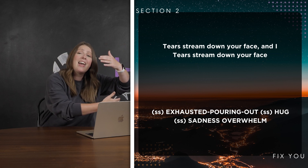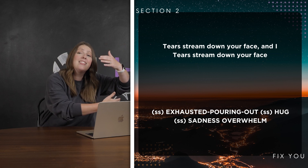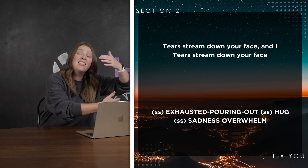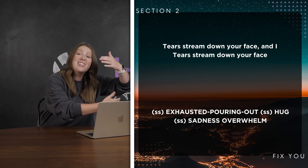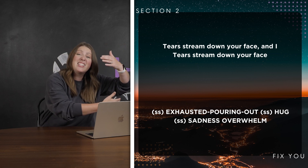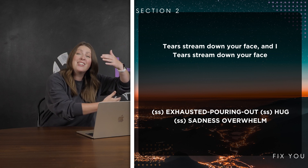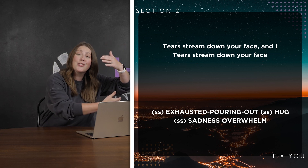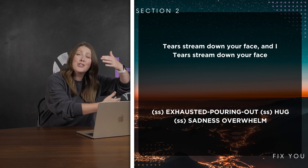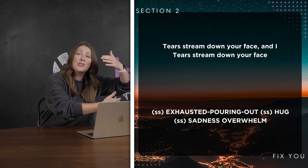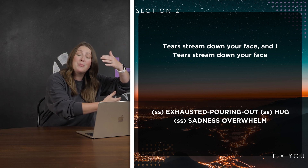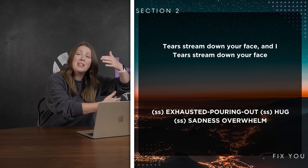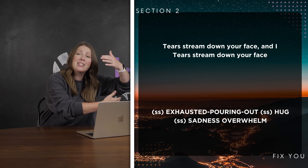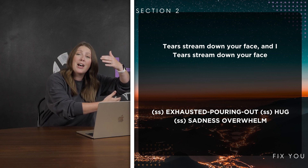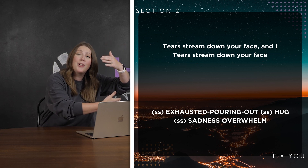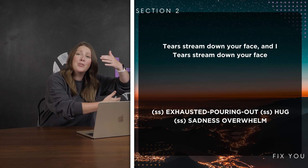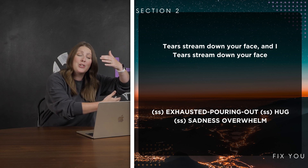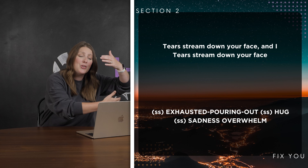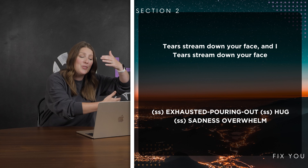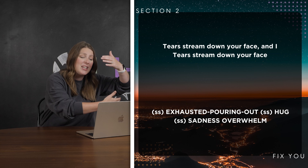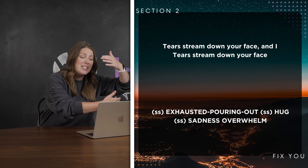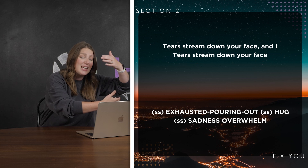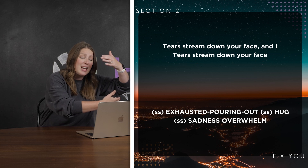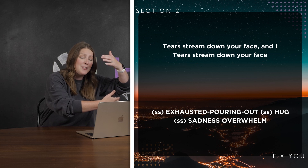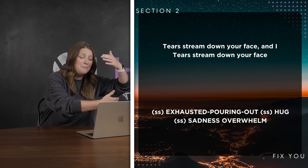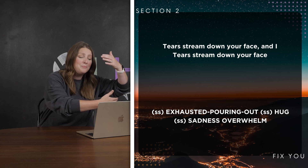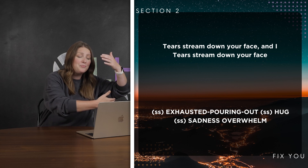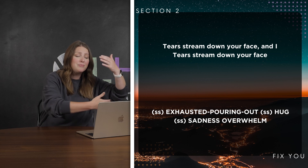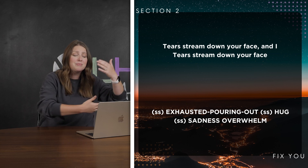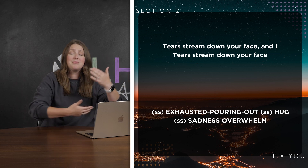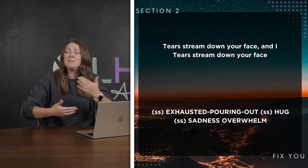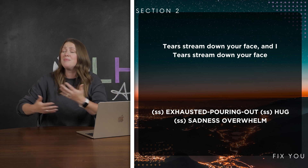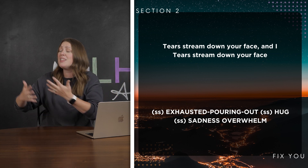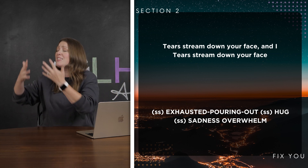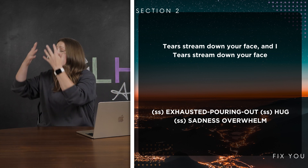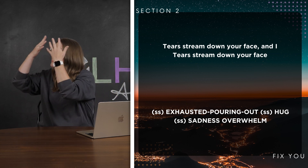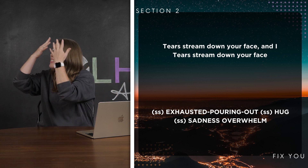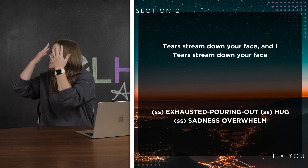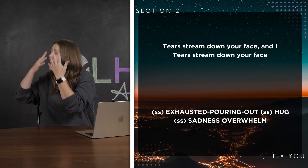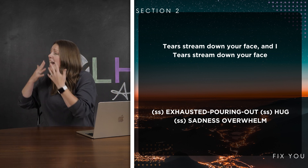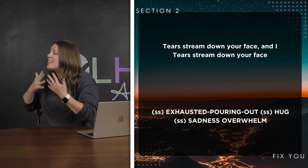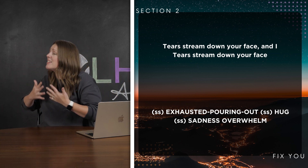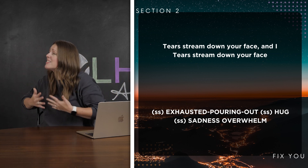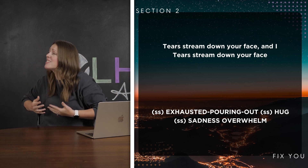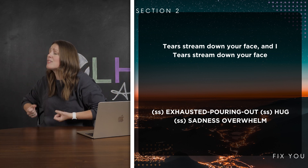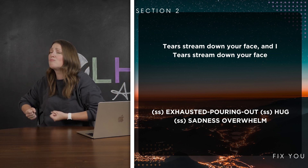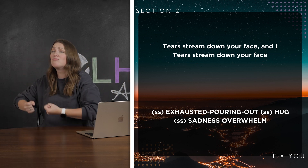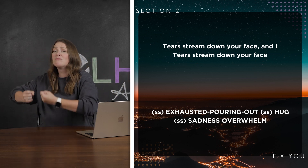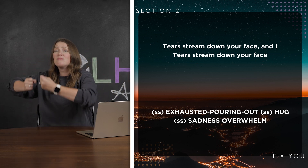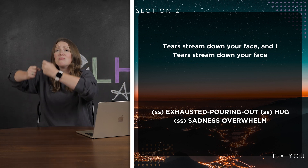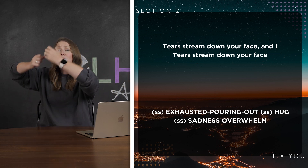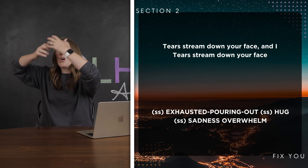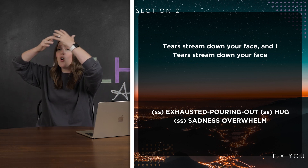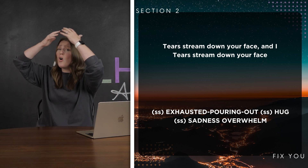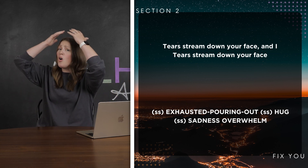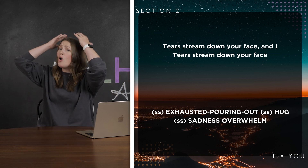And then the tears streaming down your face again. The sadness